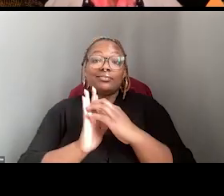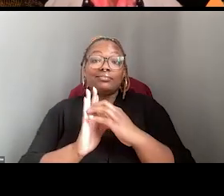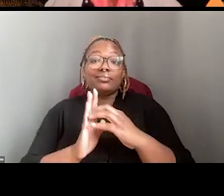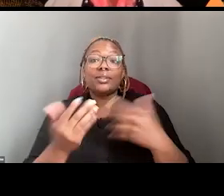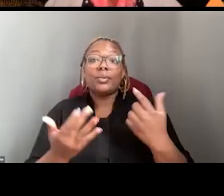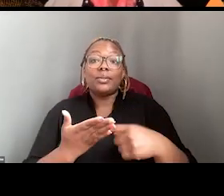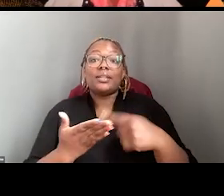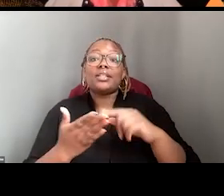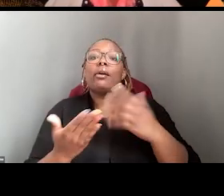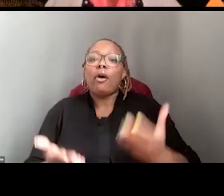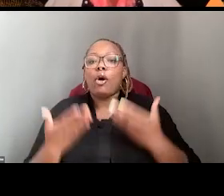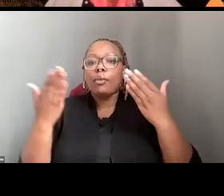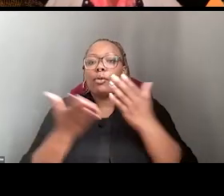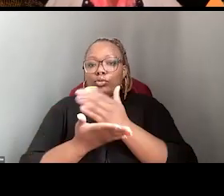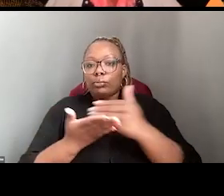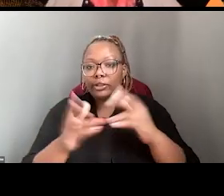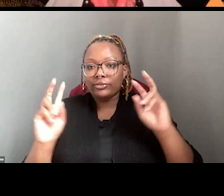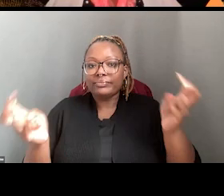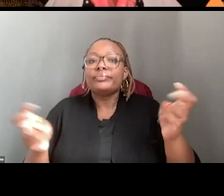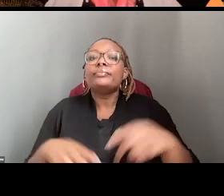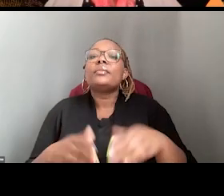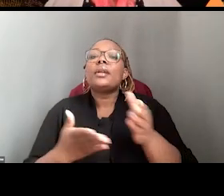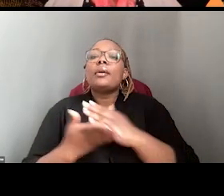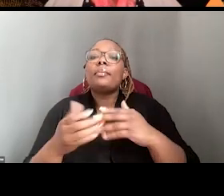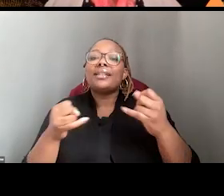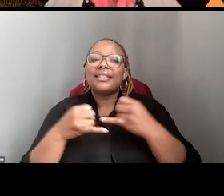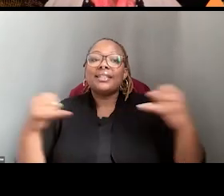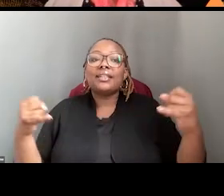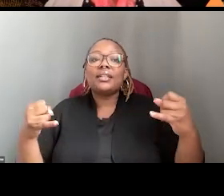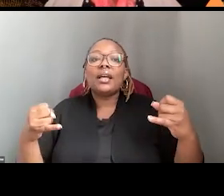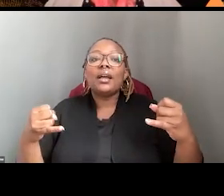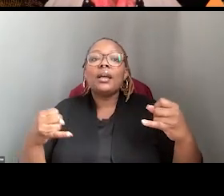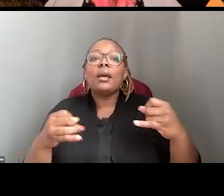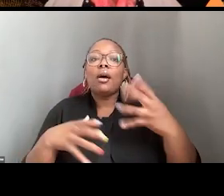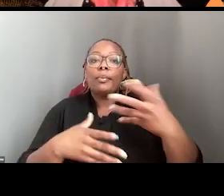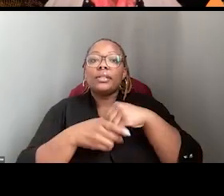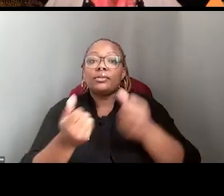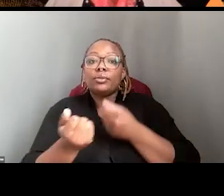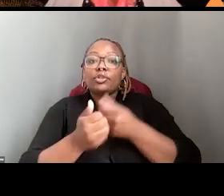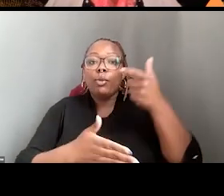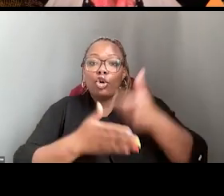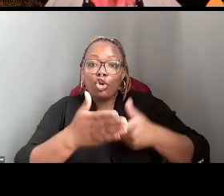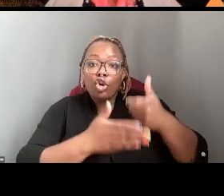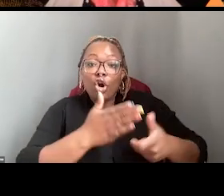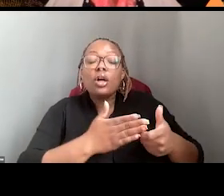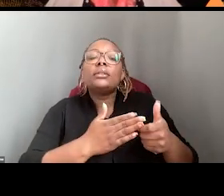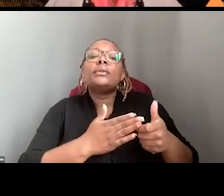Budget line of participation support costs is a problem area in many ways.